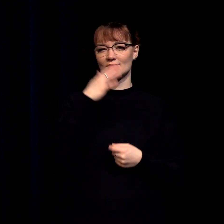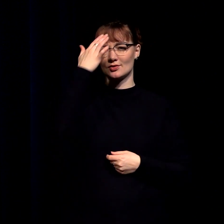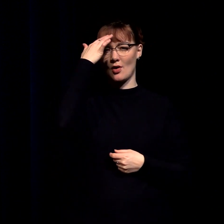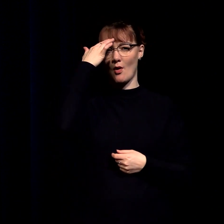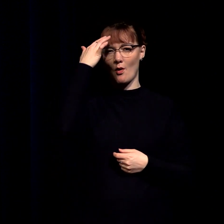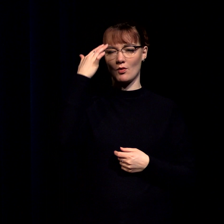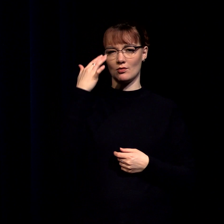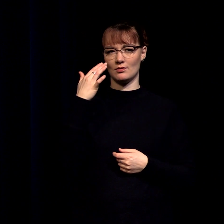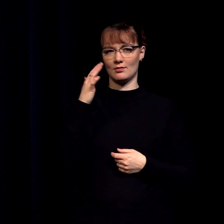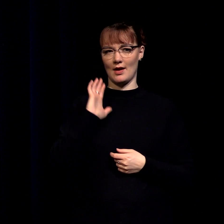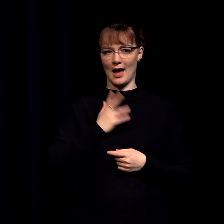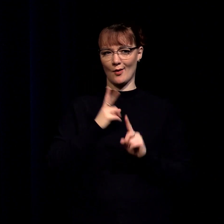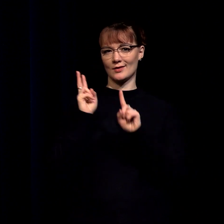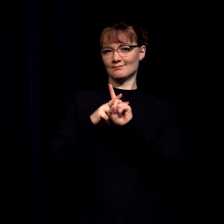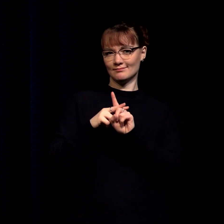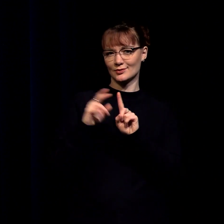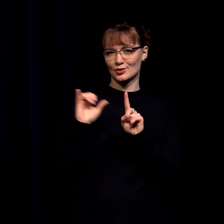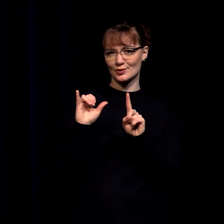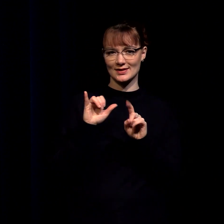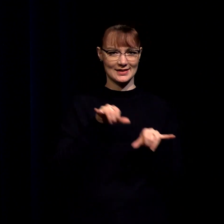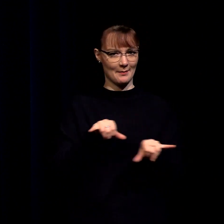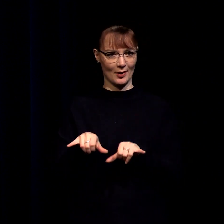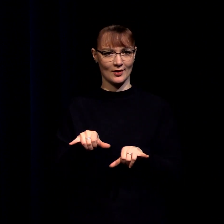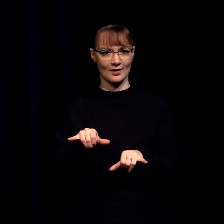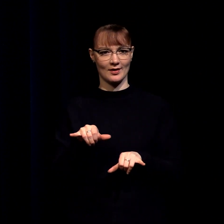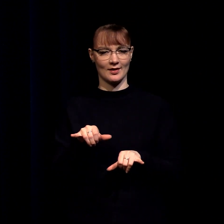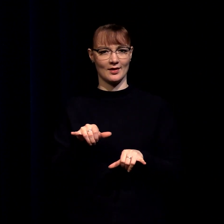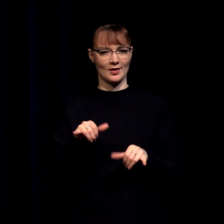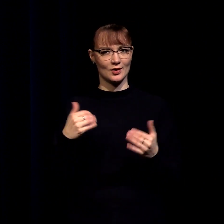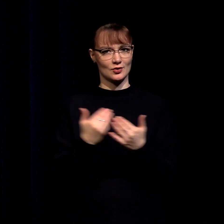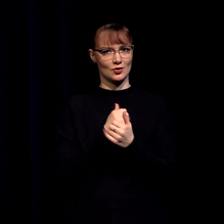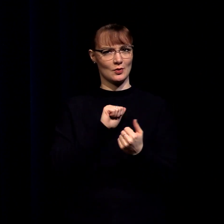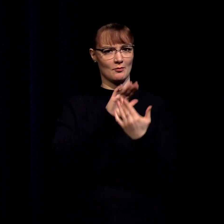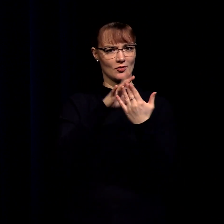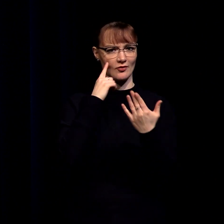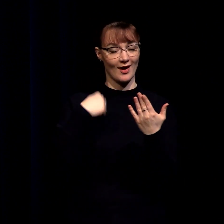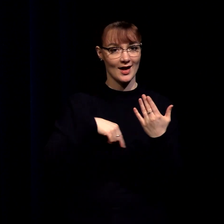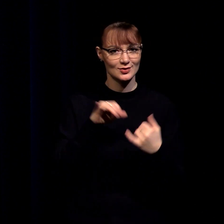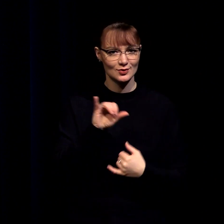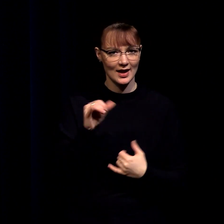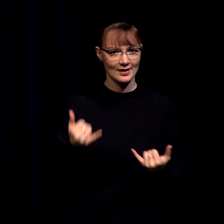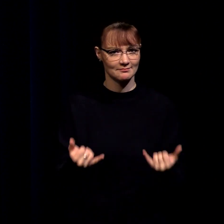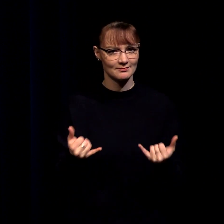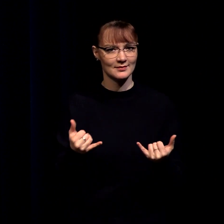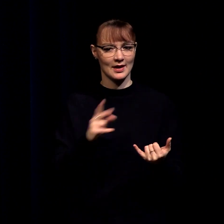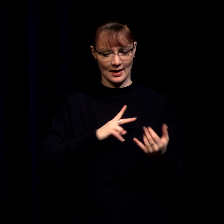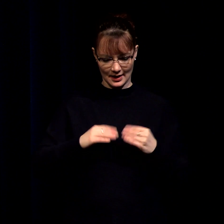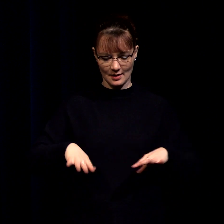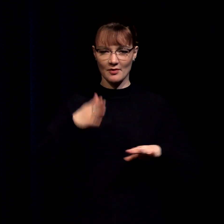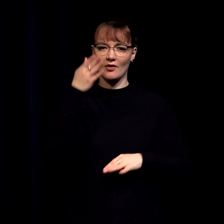a similar direction, we're headed into uncharted territory, see, the kingdom of God is happening through us, we are